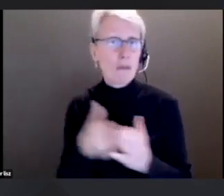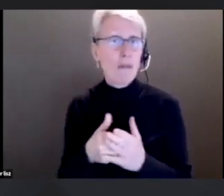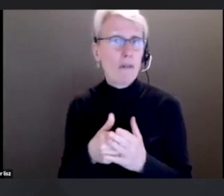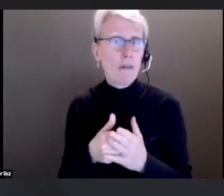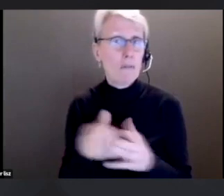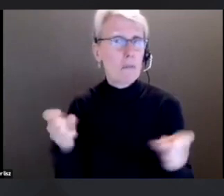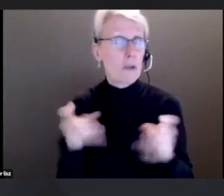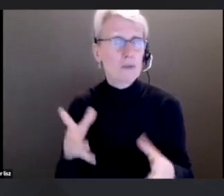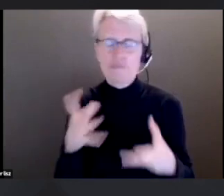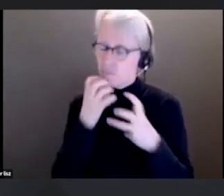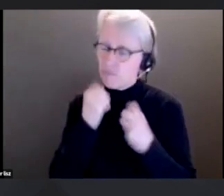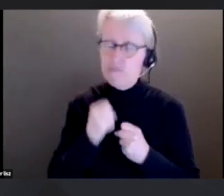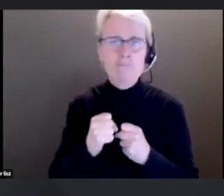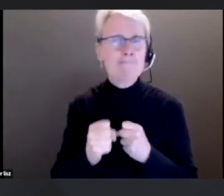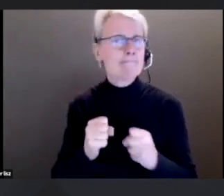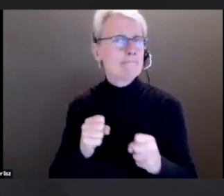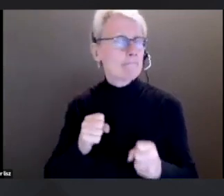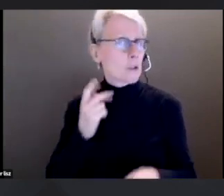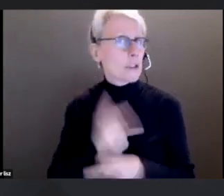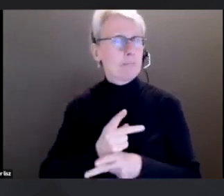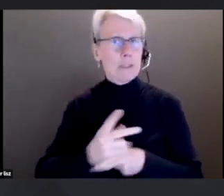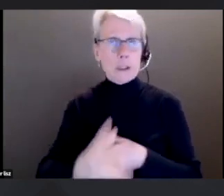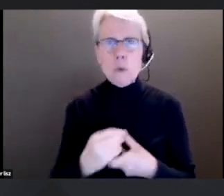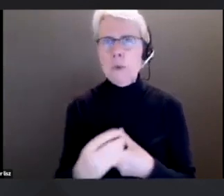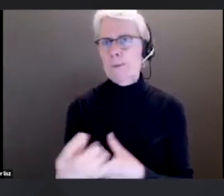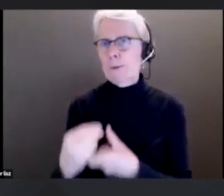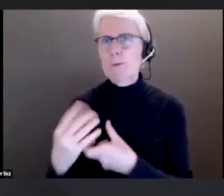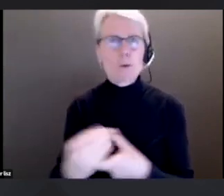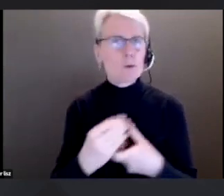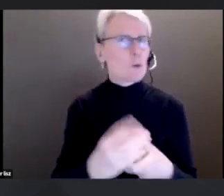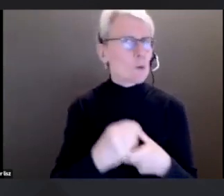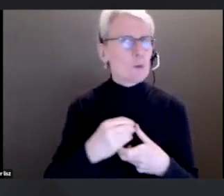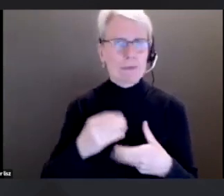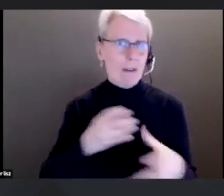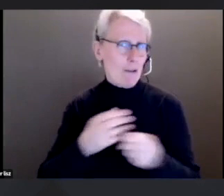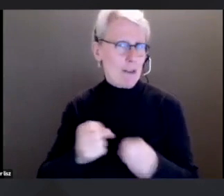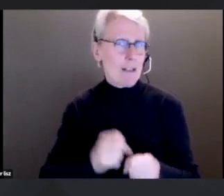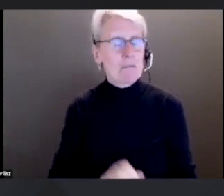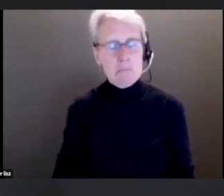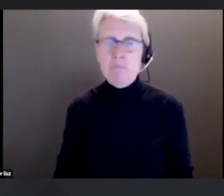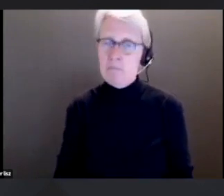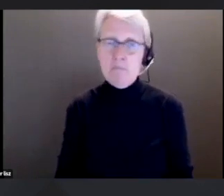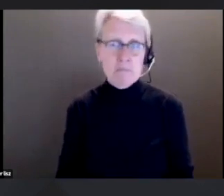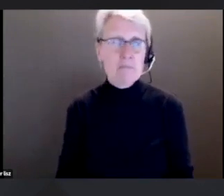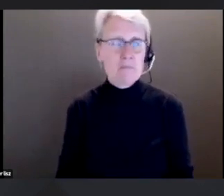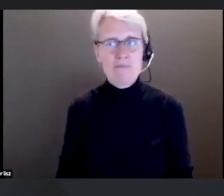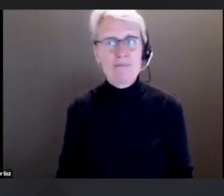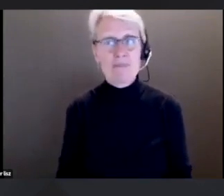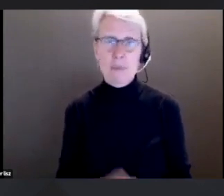And yeah, go slow and you're going to have some problems, but I think making sure that you build that relationship